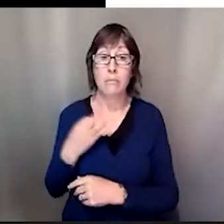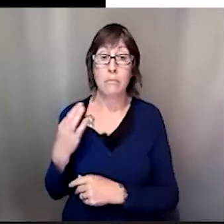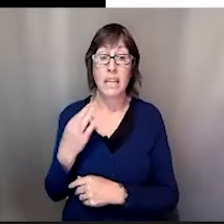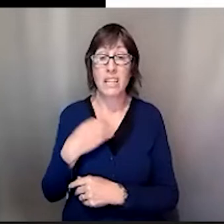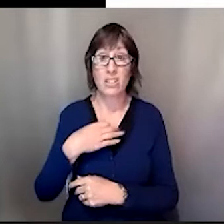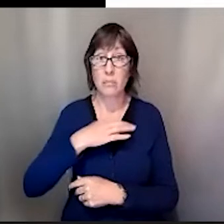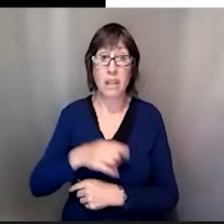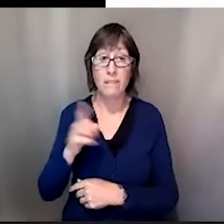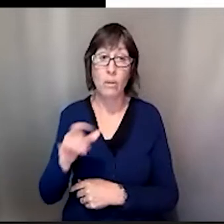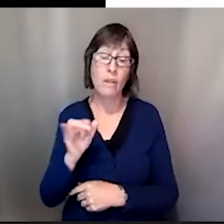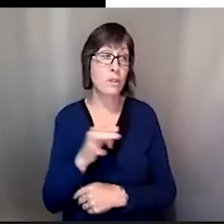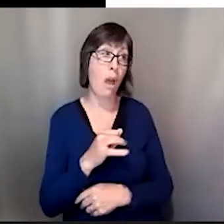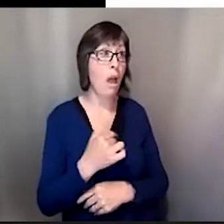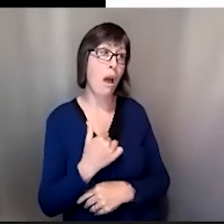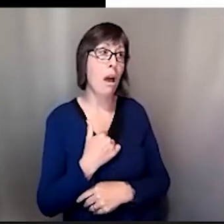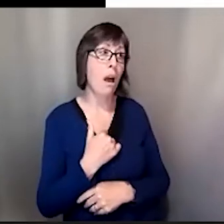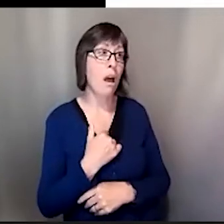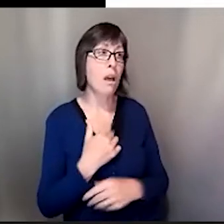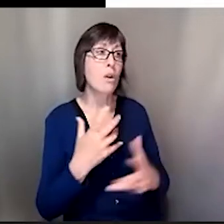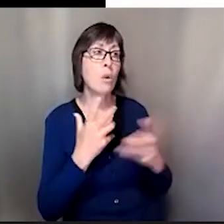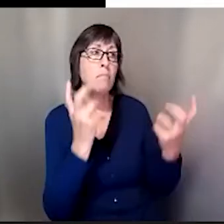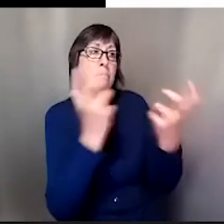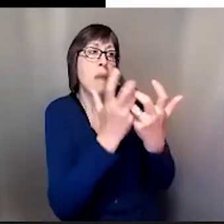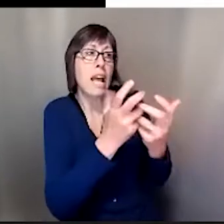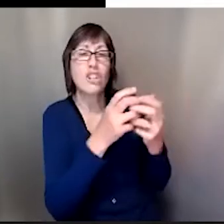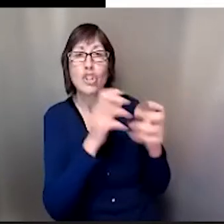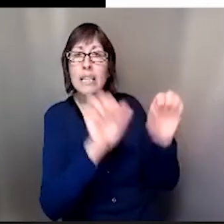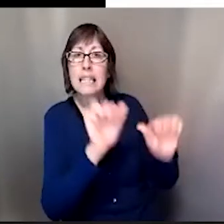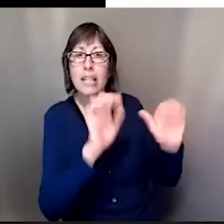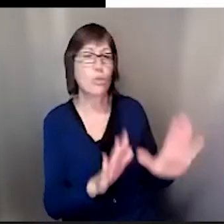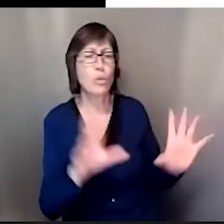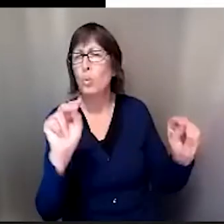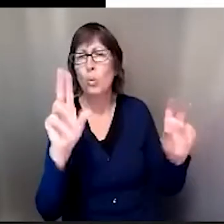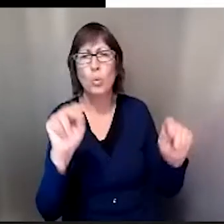way that you think assessors might want to see. Use pain language rather than academic